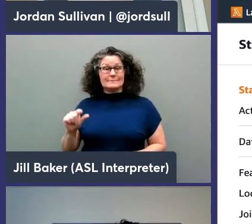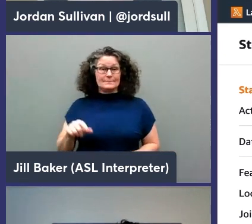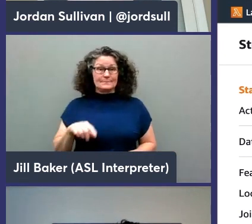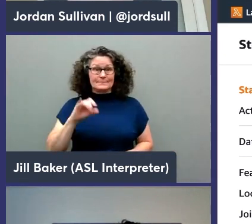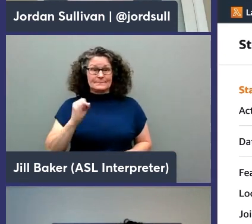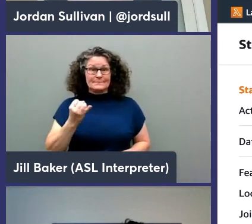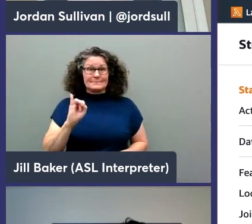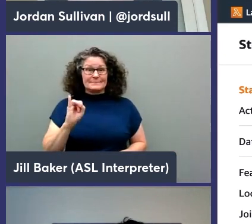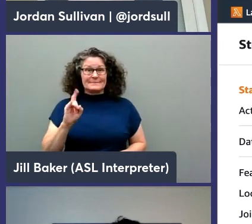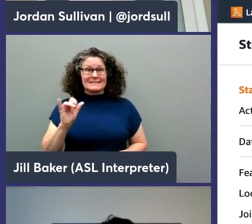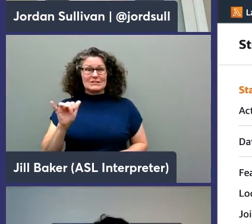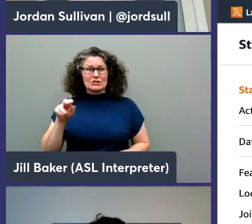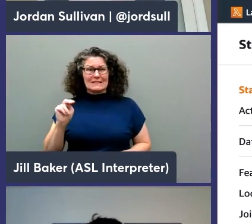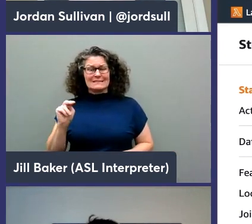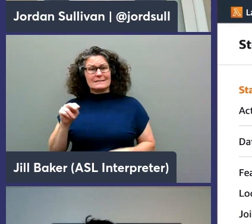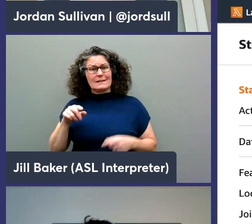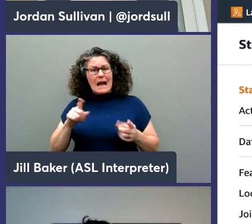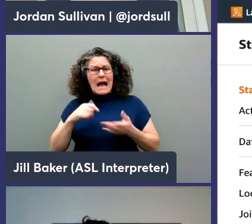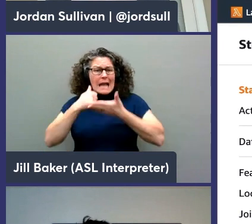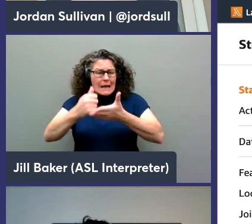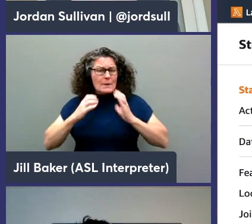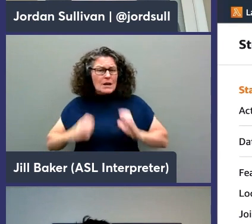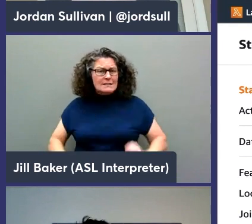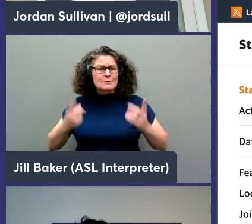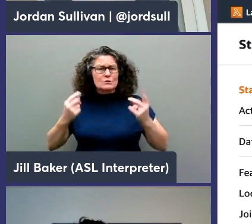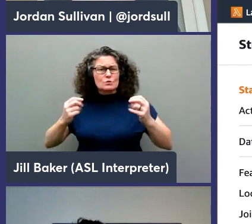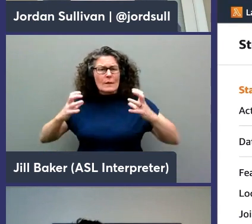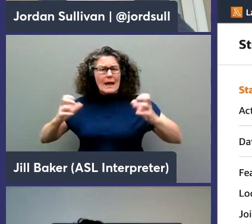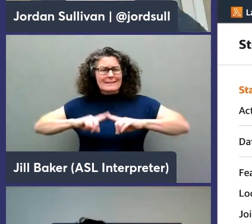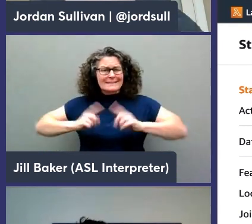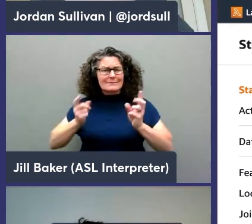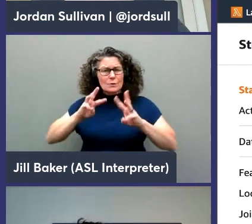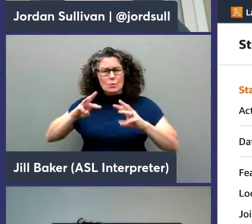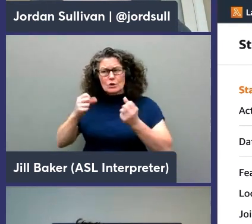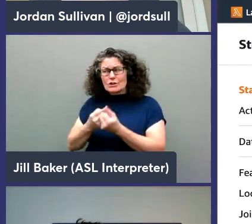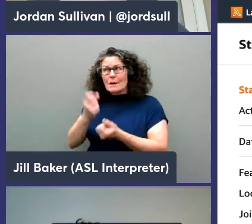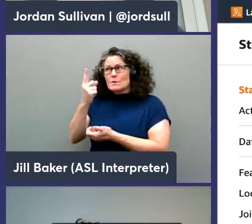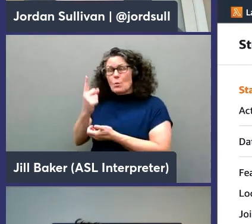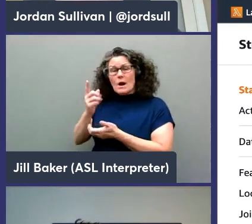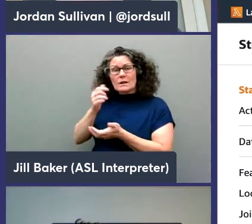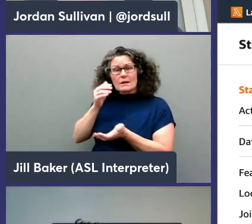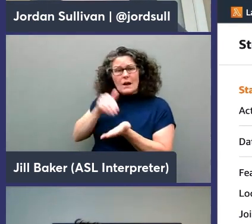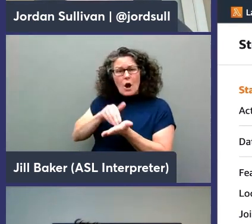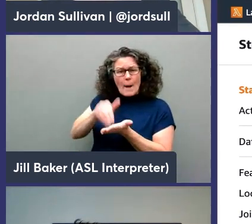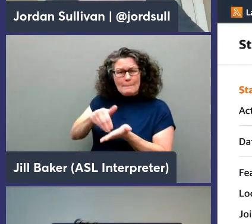I've helped customers go through a lotta different workshops, and one common thing I see is they go through the workshop,